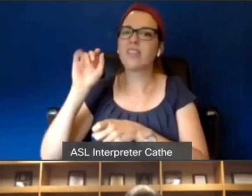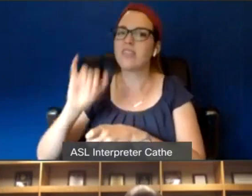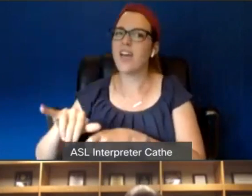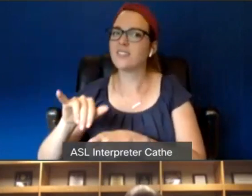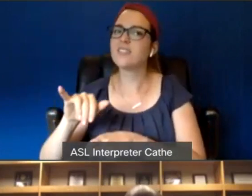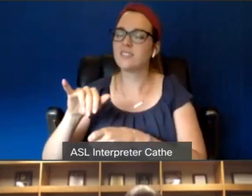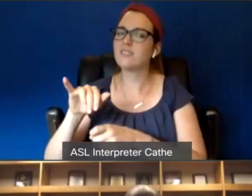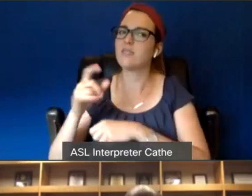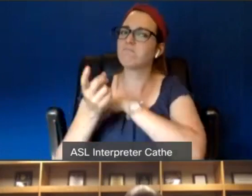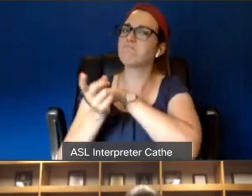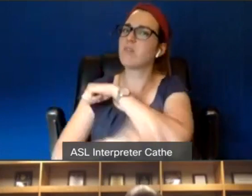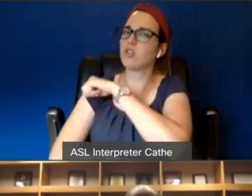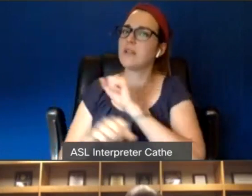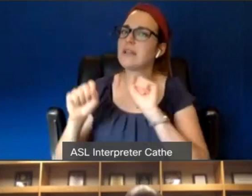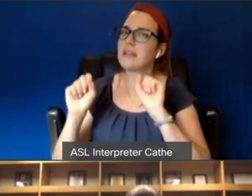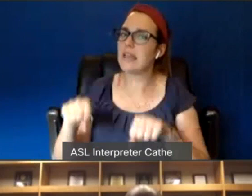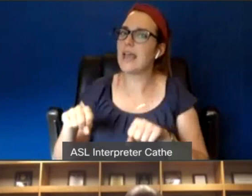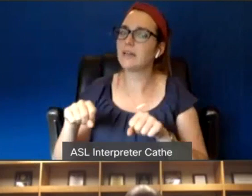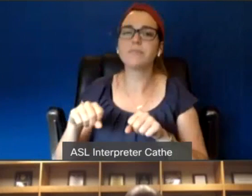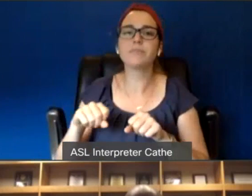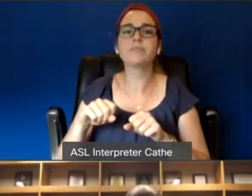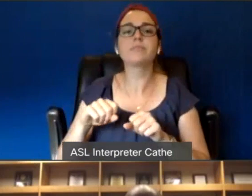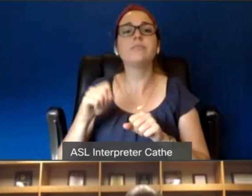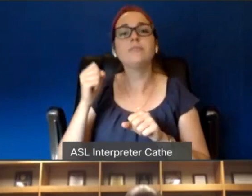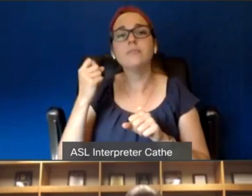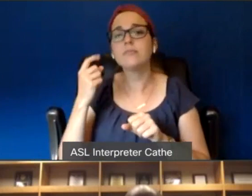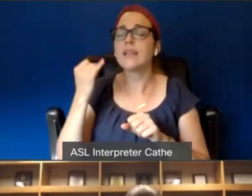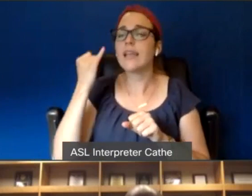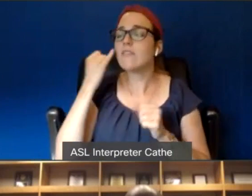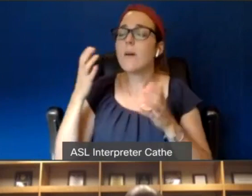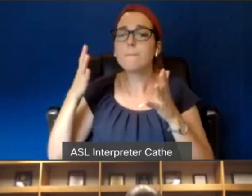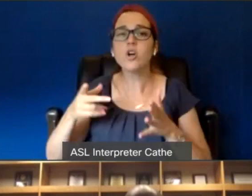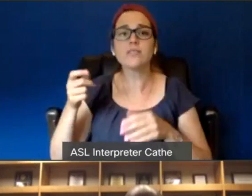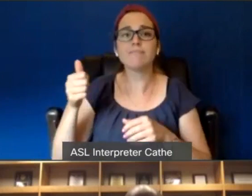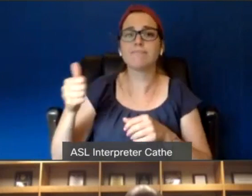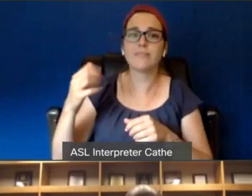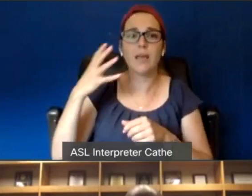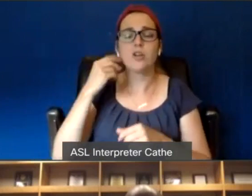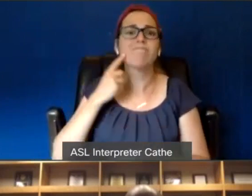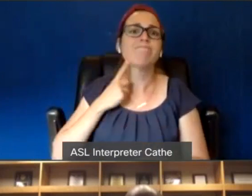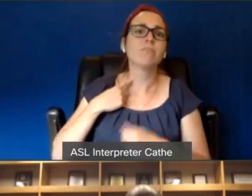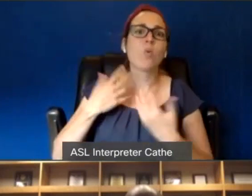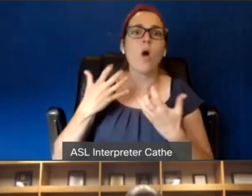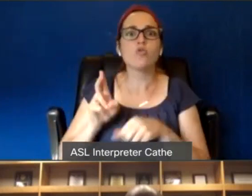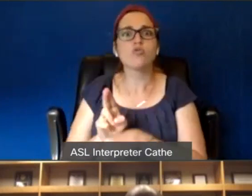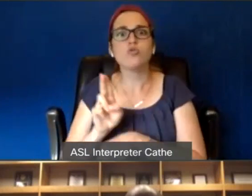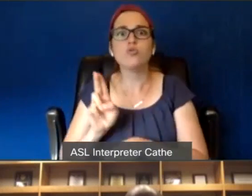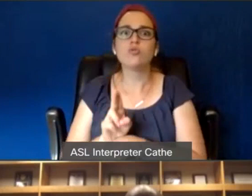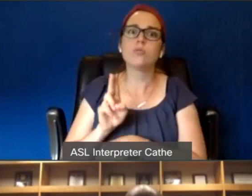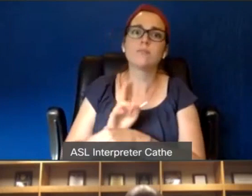and withdrawal, and they are you know, in an ill-conceived way trying to treat withdrawal